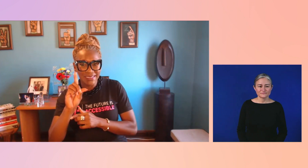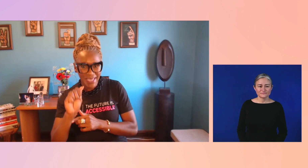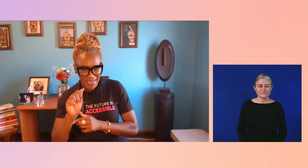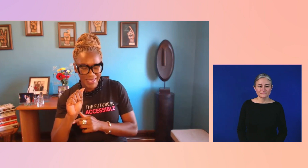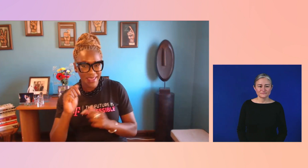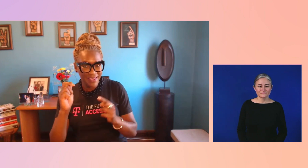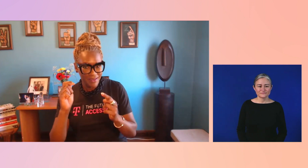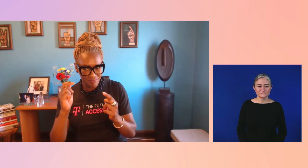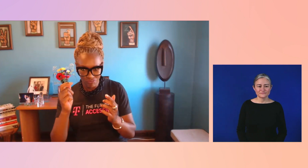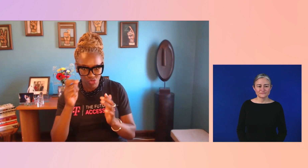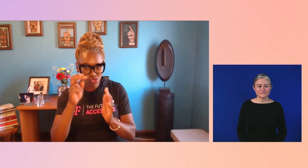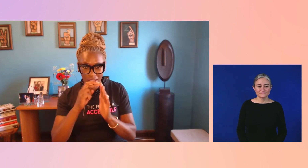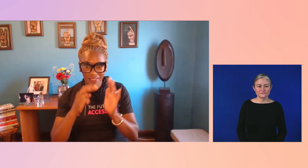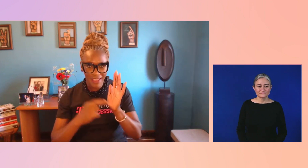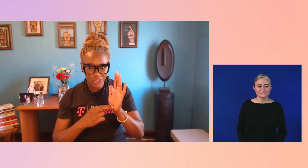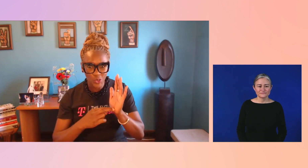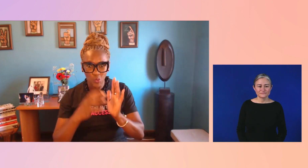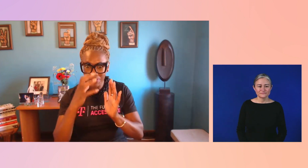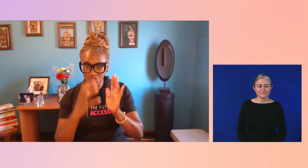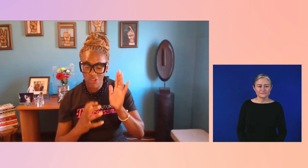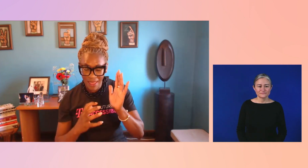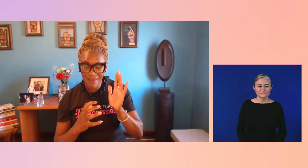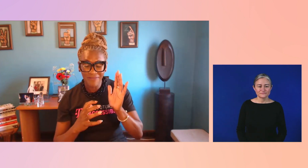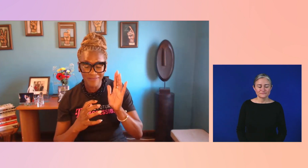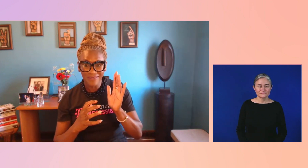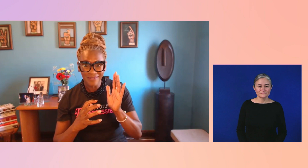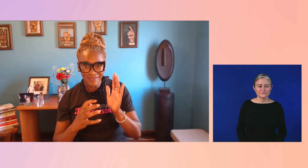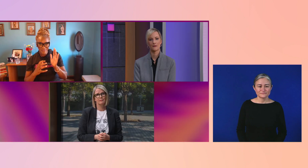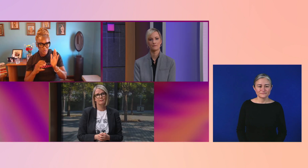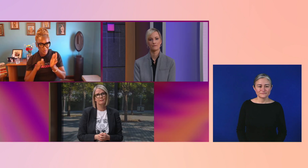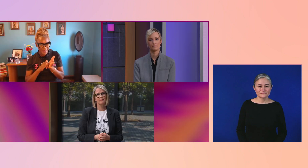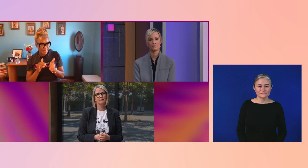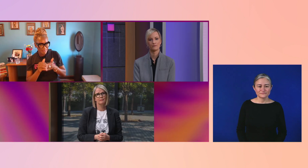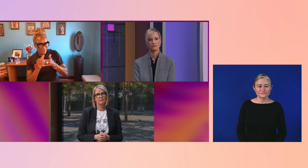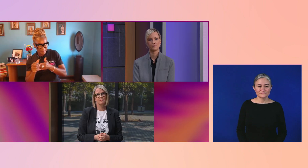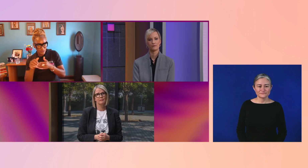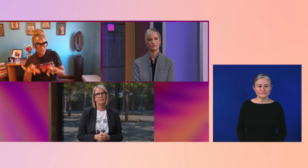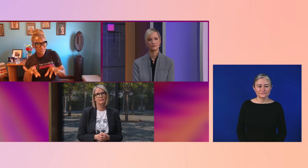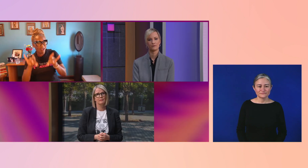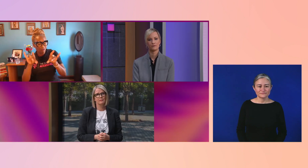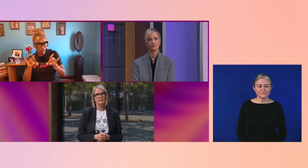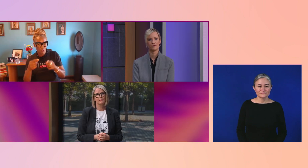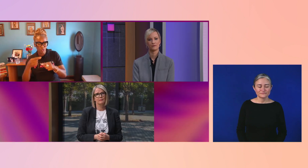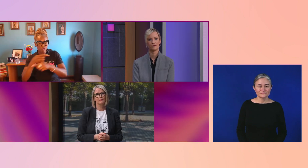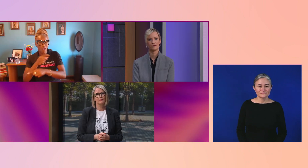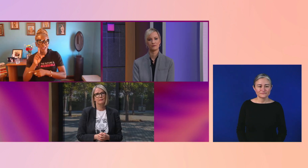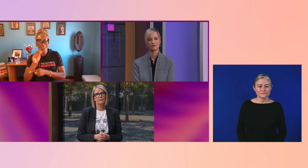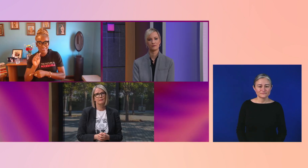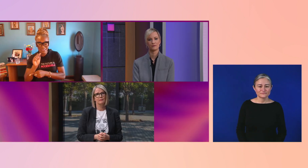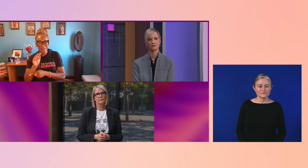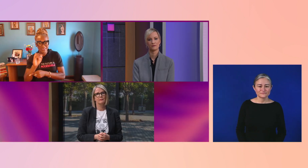same time as the ADA regulations were being drafted. With that, it led me to discover